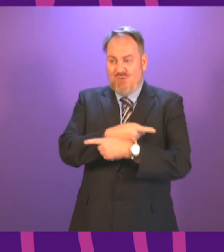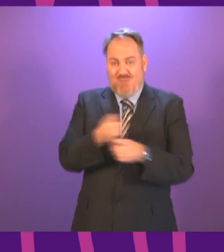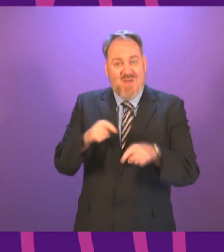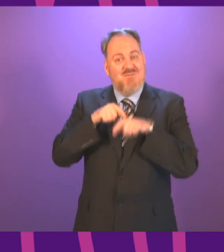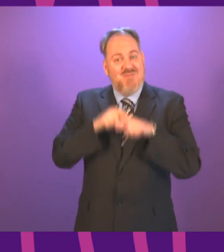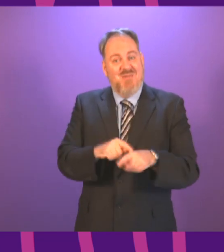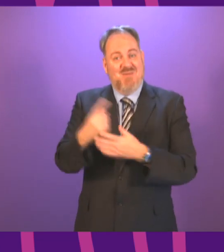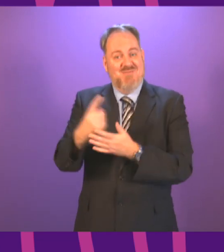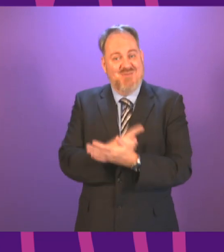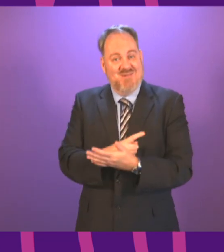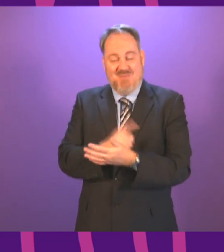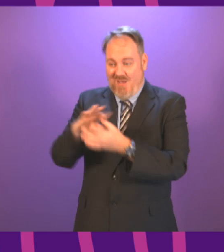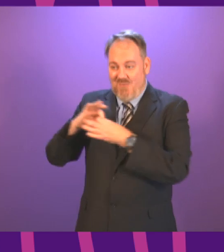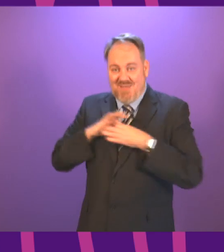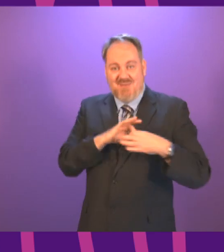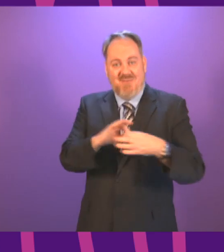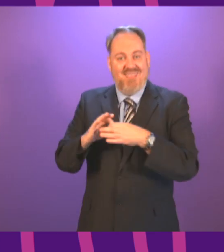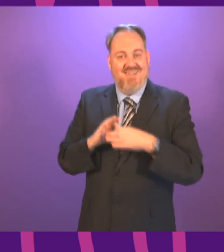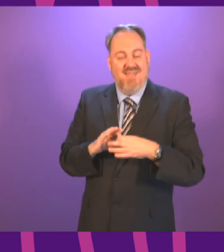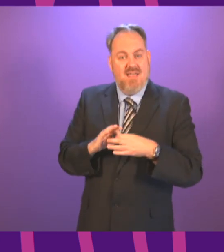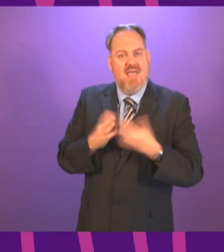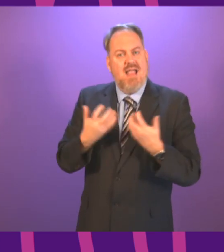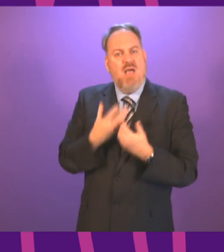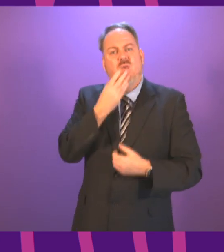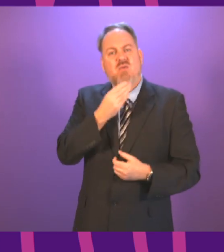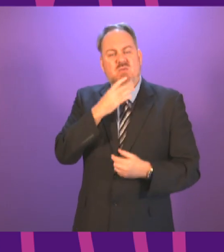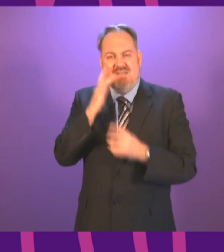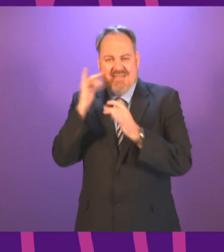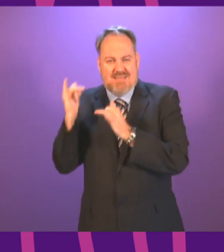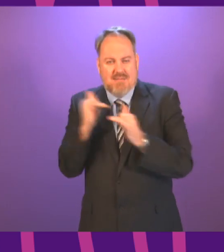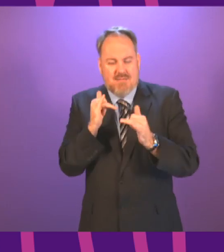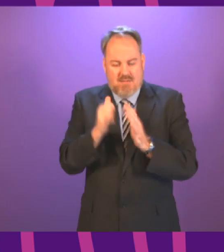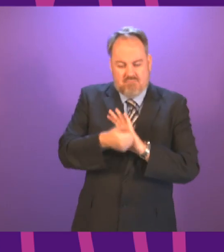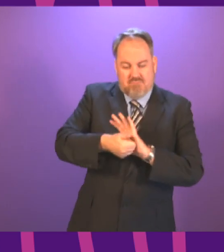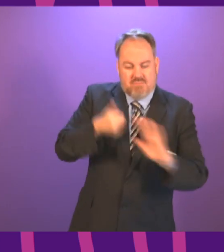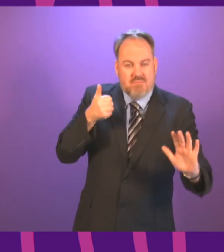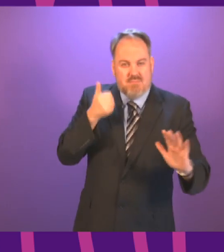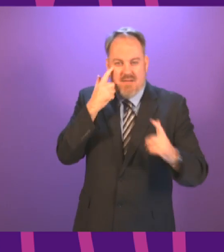compliance of the public. Part of that will be the way in which we are using testing tactically.